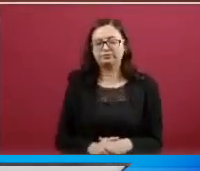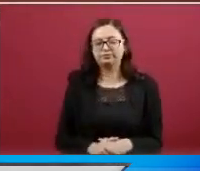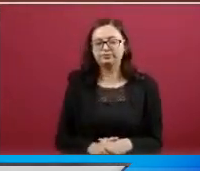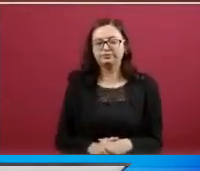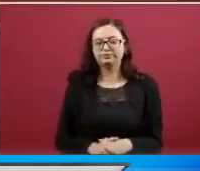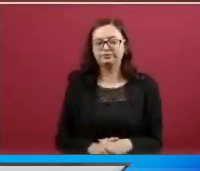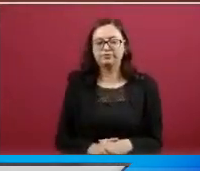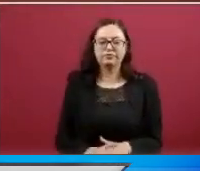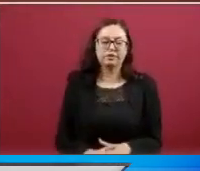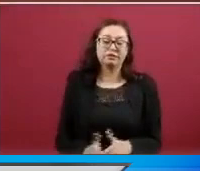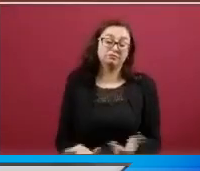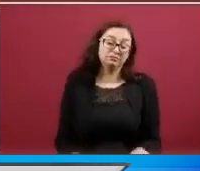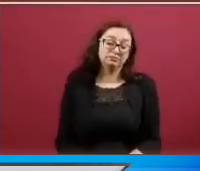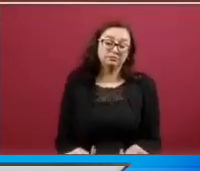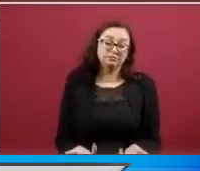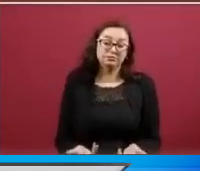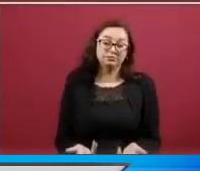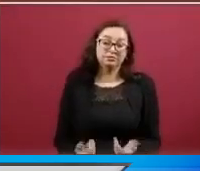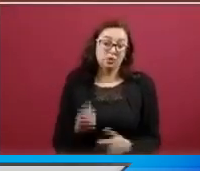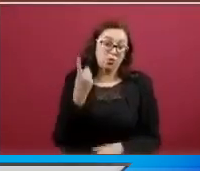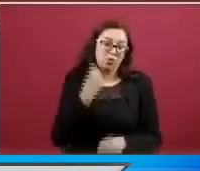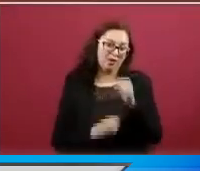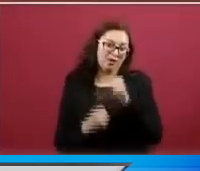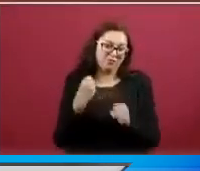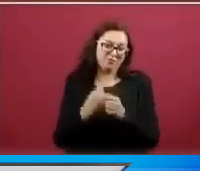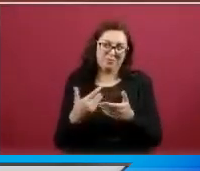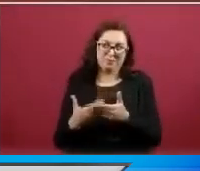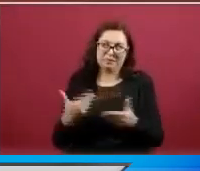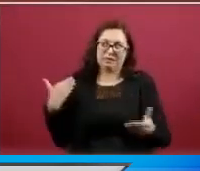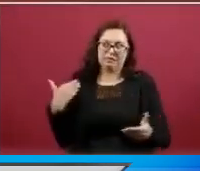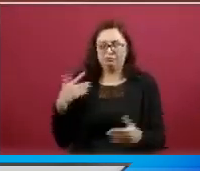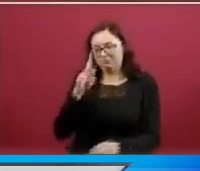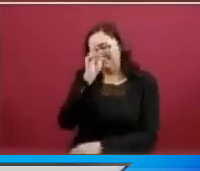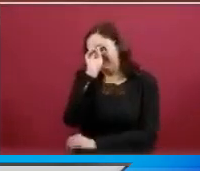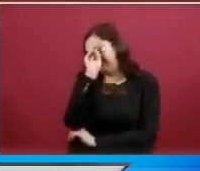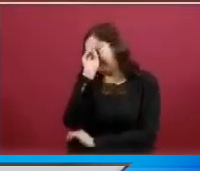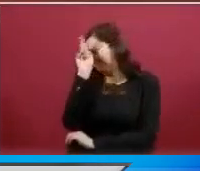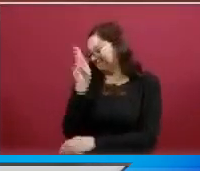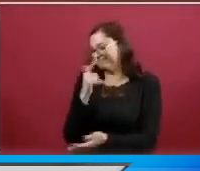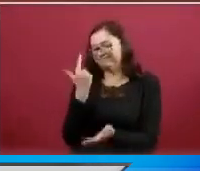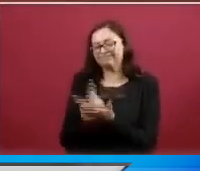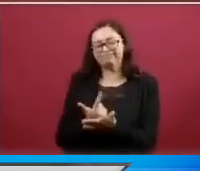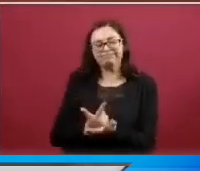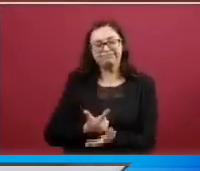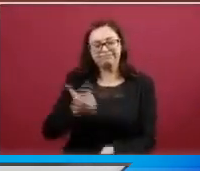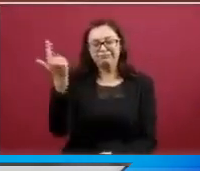specifically last year inefficient actions were carried out characterized by looting and the corruption